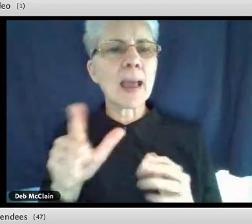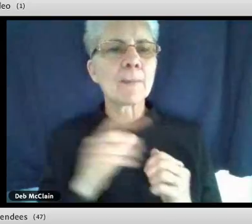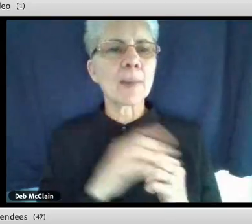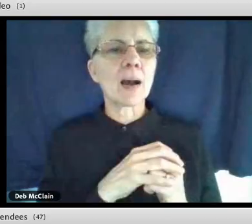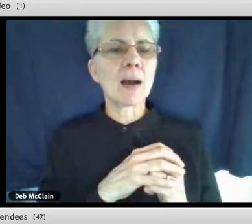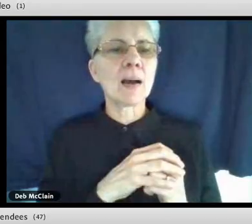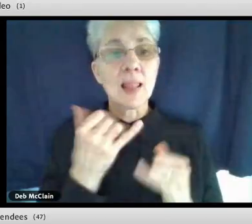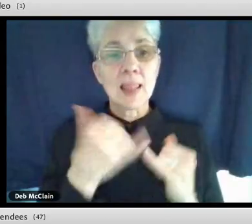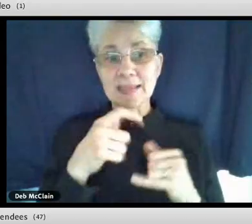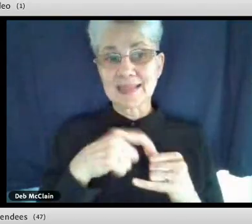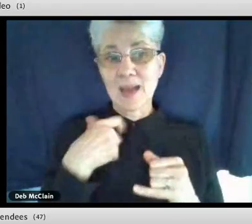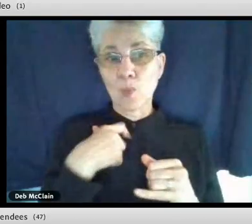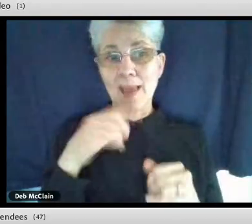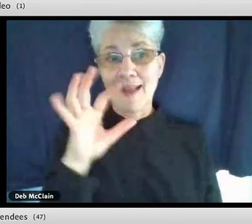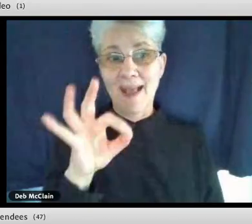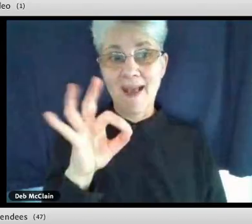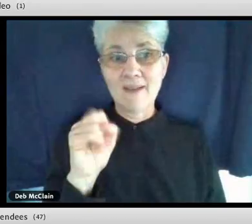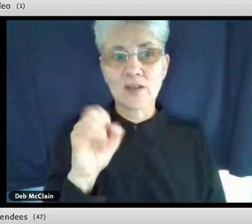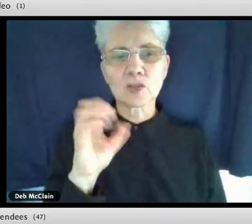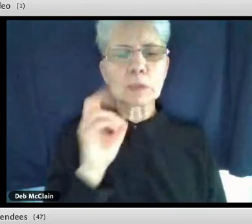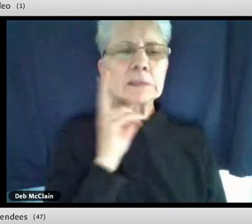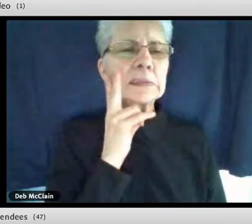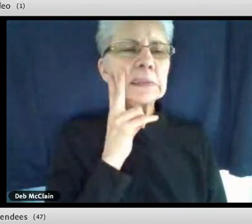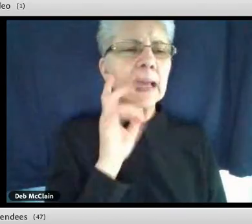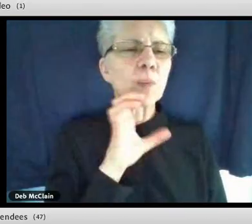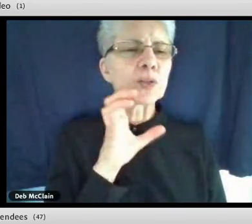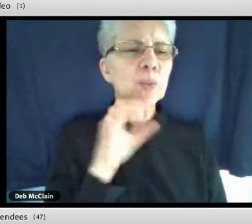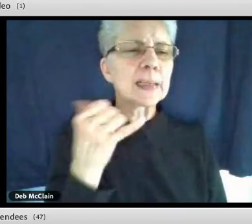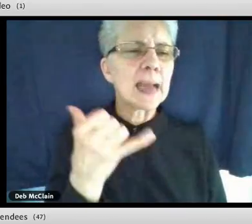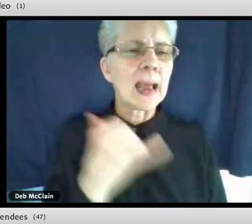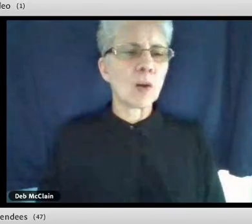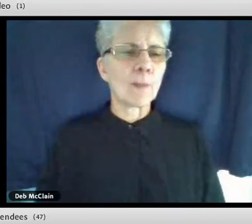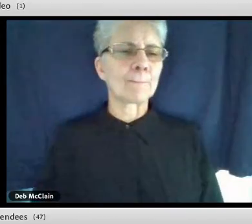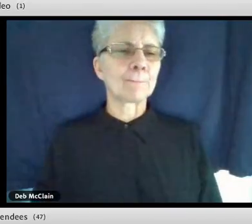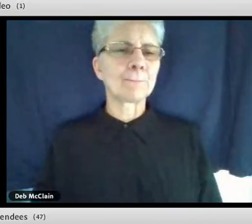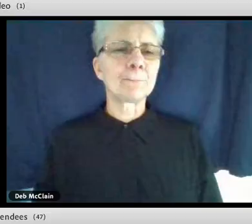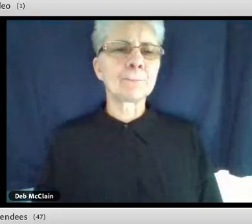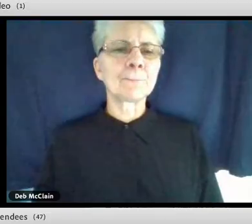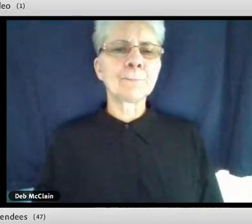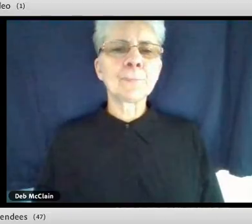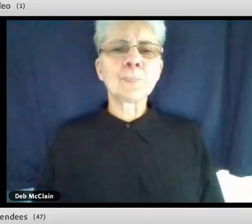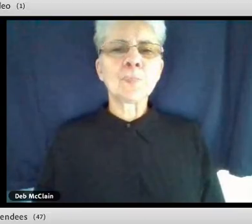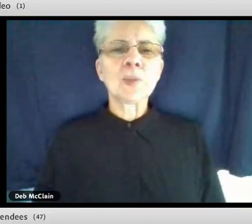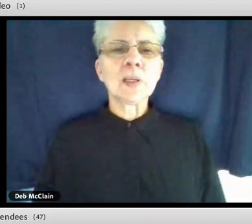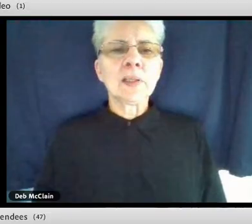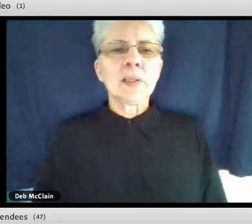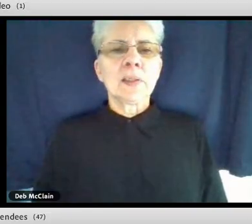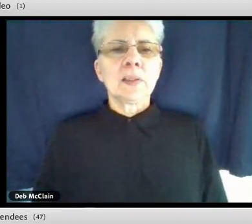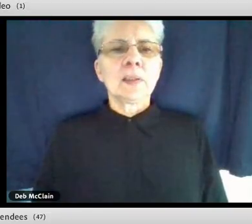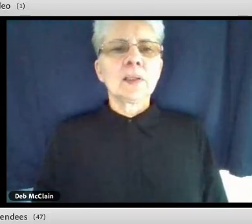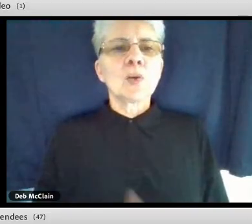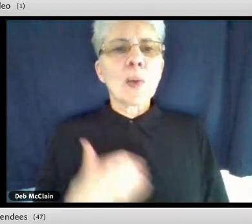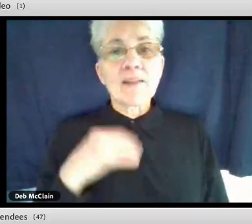last time we got an F, so I'm going to see how we're doing now, just to give you an idea of what it looks like. So we have a C minus, so we're doing